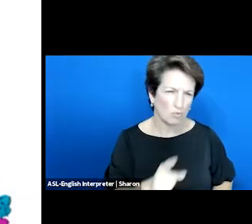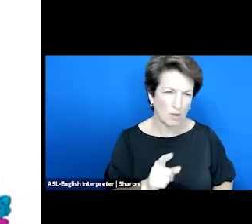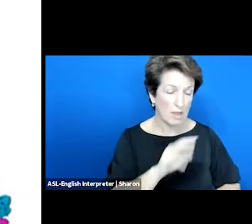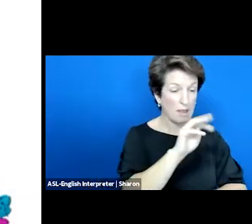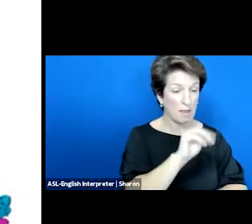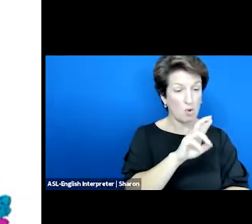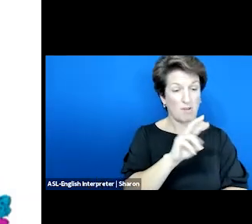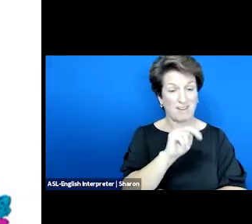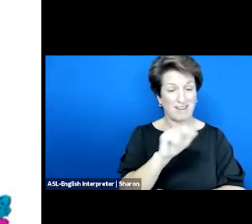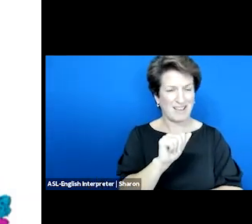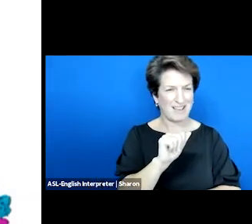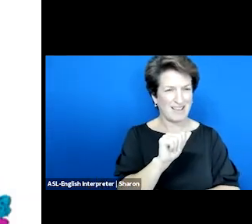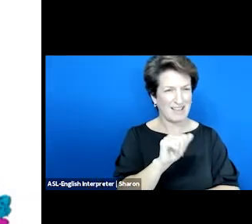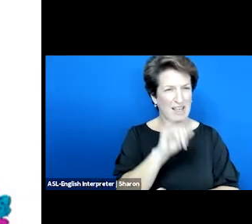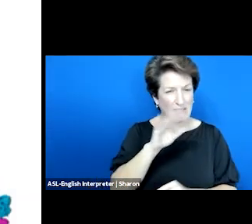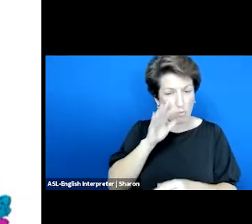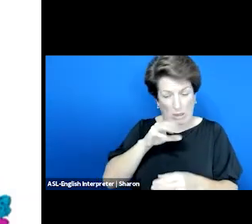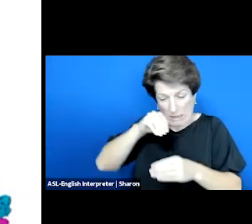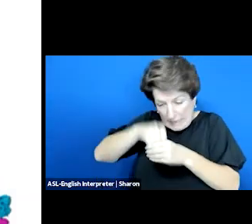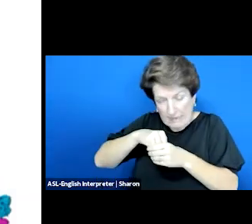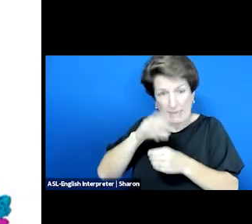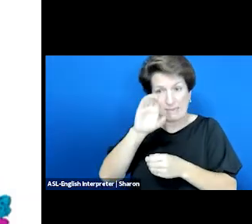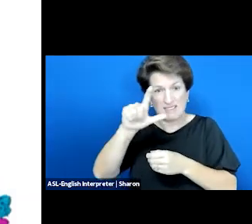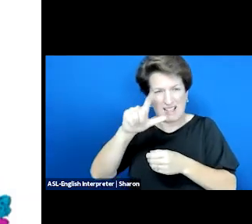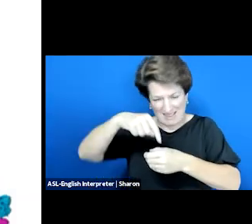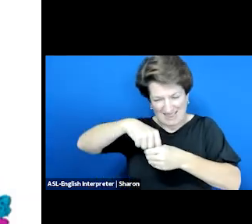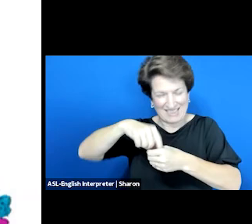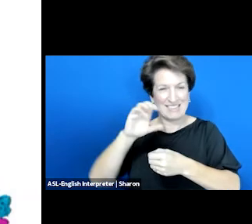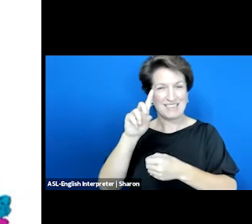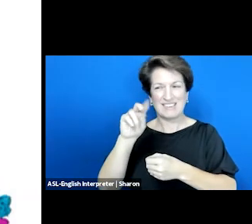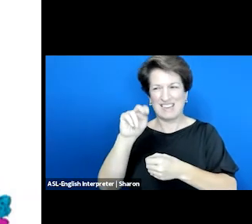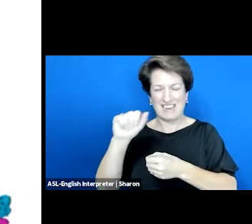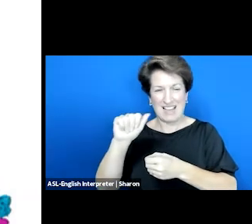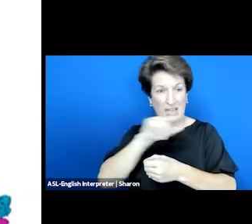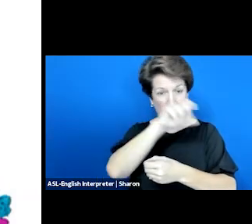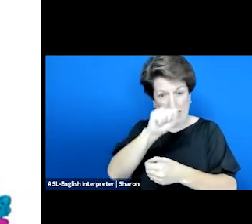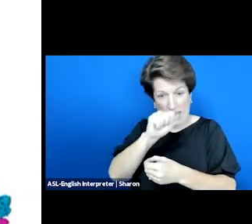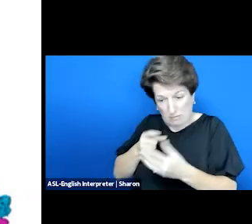recognize the spike proteins on the surface of the coronavirus. After vaccination your immune system will be able to recognize the real virus and make antibodies